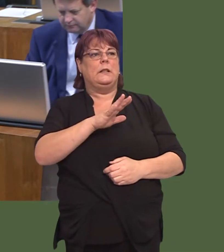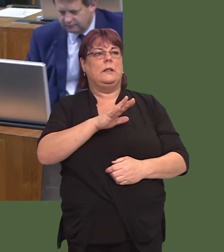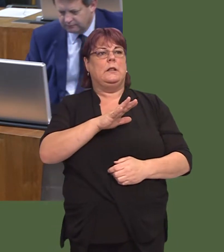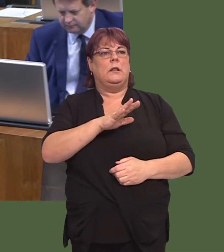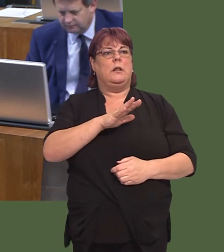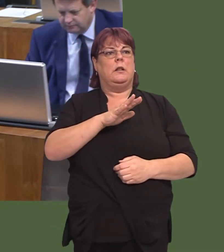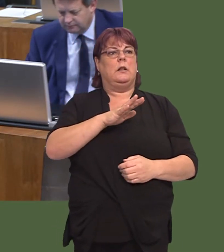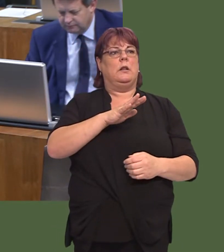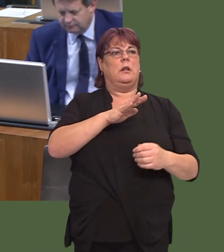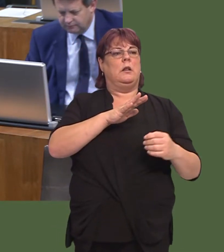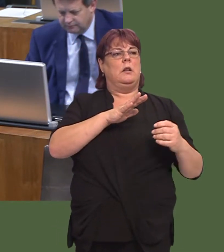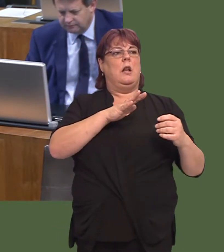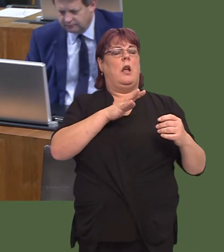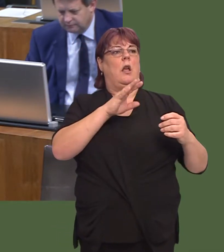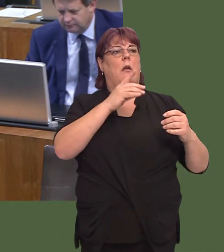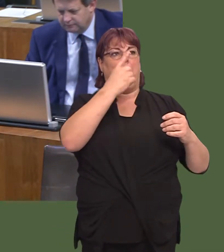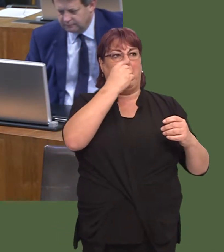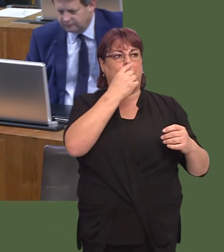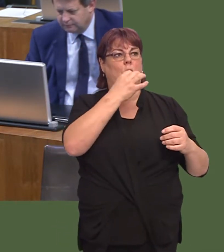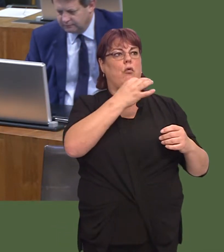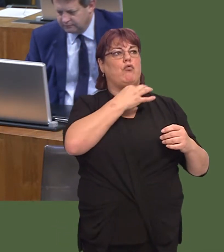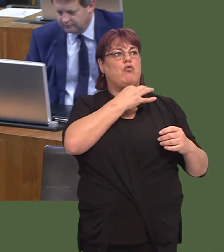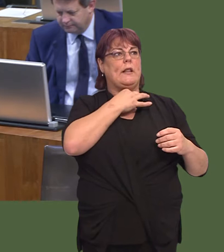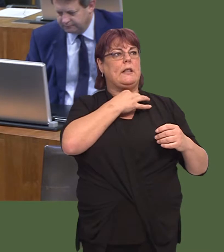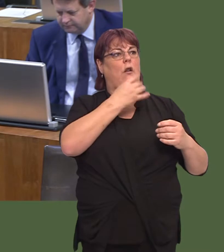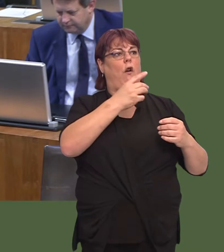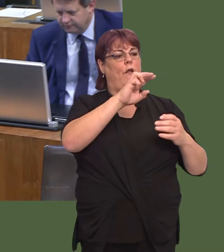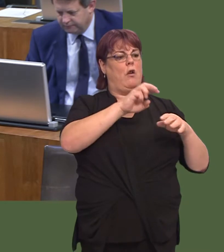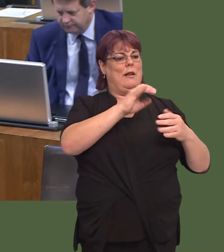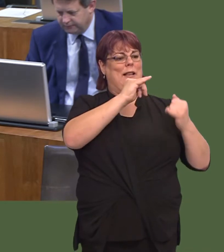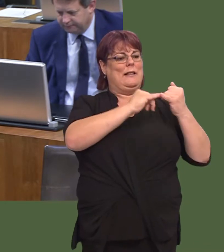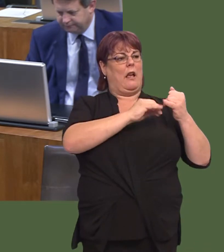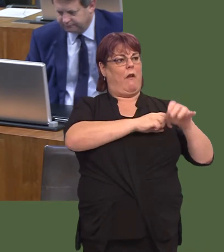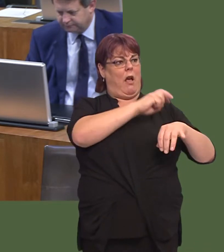Ireland and the Republic than between Wales and the Republic while 70 per cent of trade between GB and Ireland goes through Welsh ports.